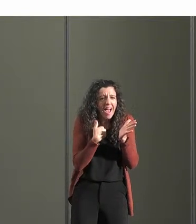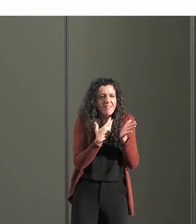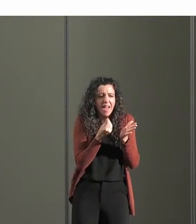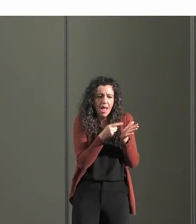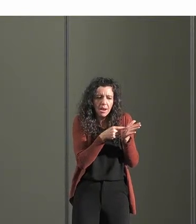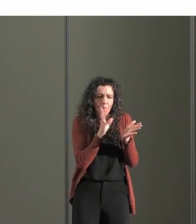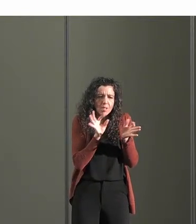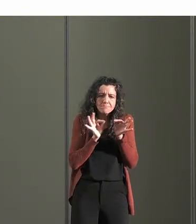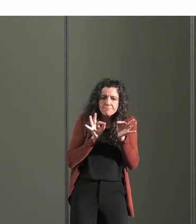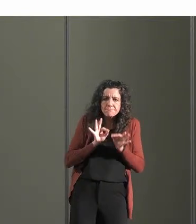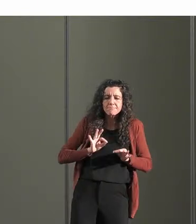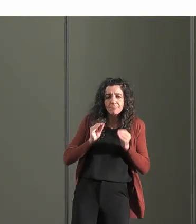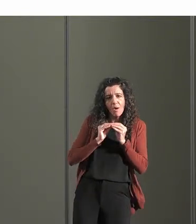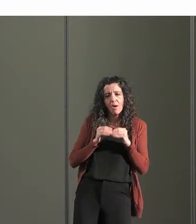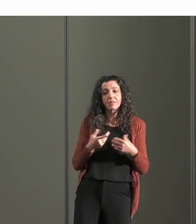Either verbally typing it out or ask those specific questions